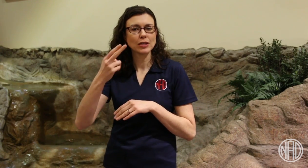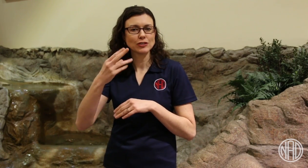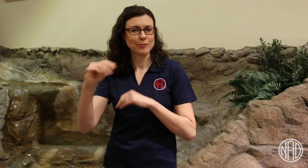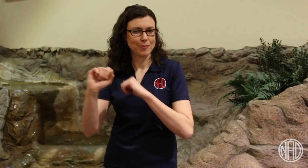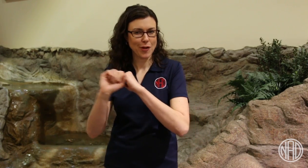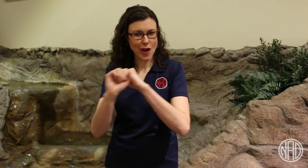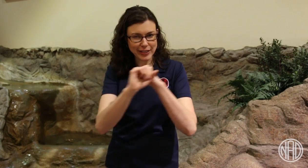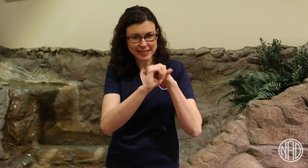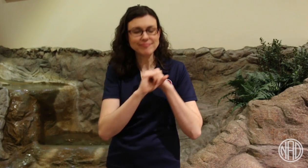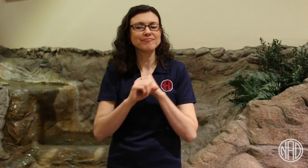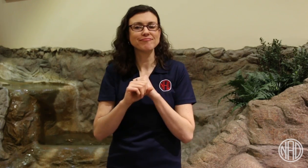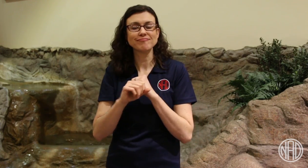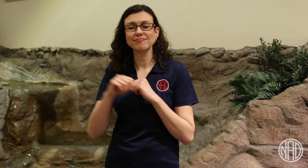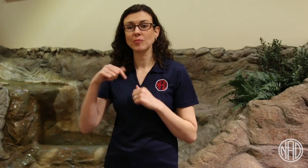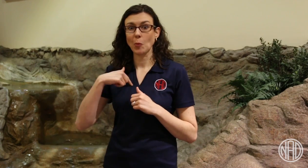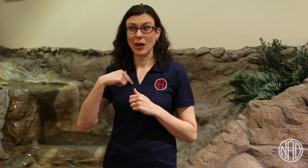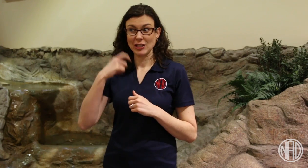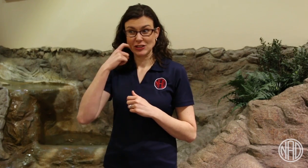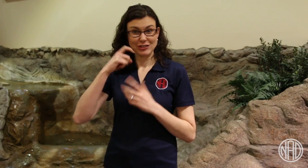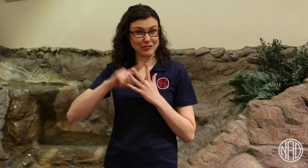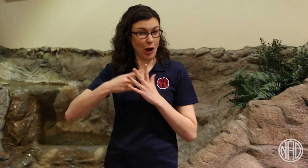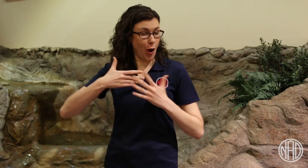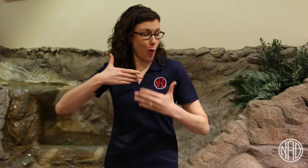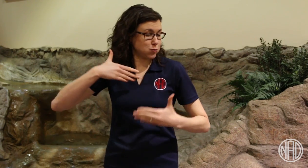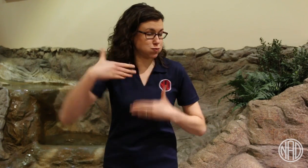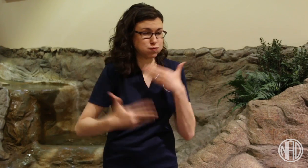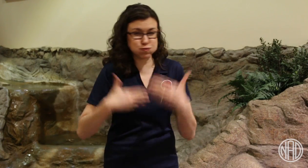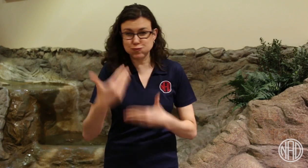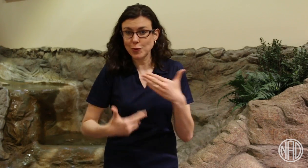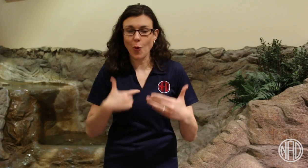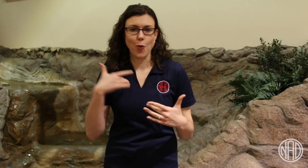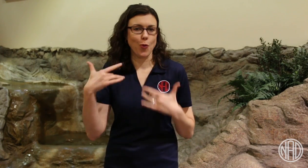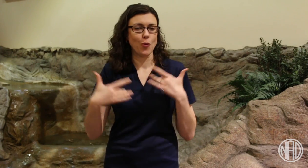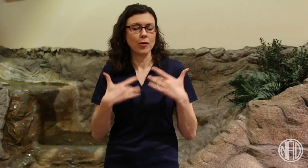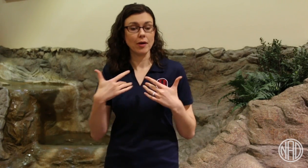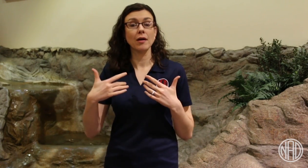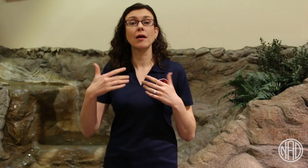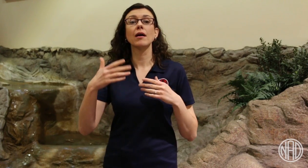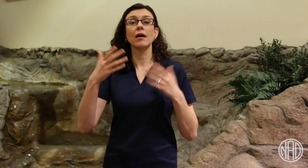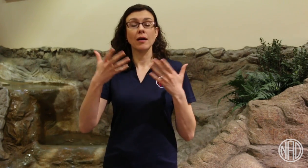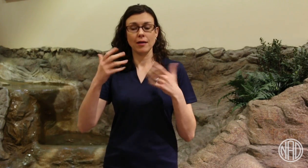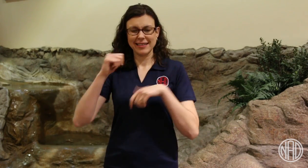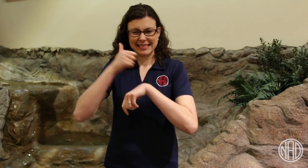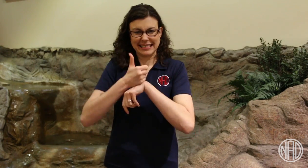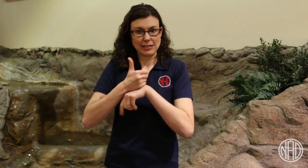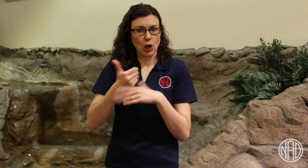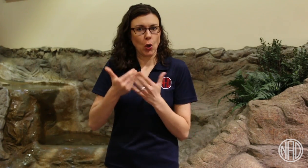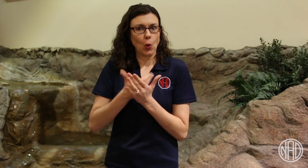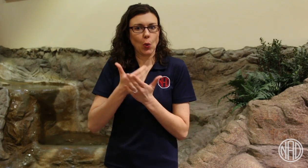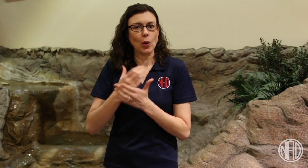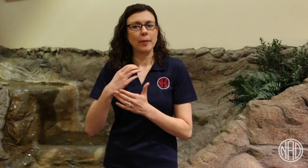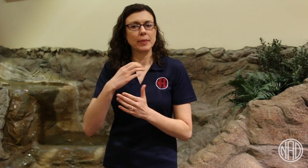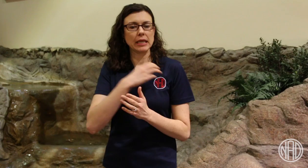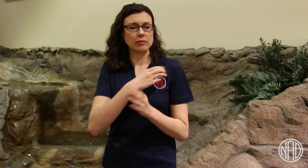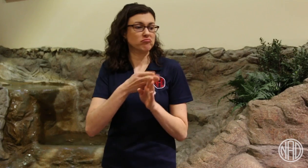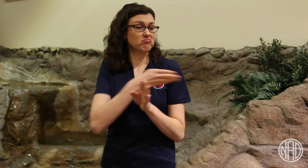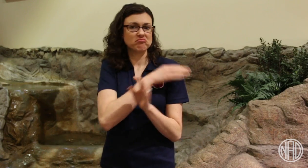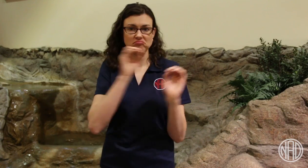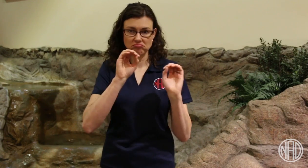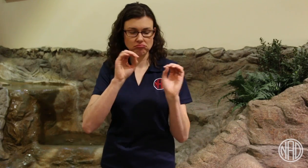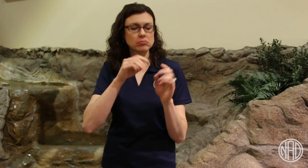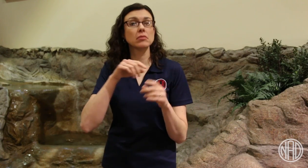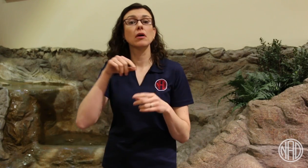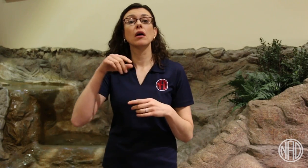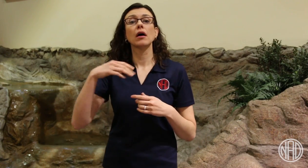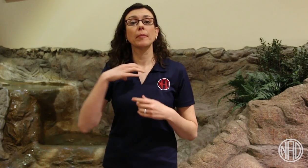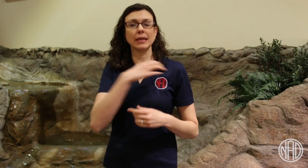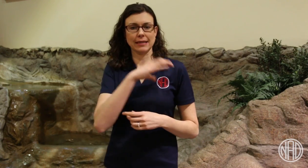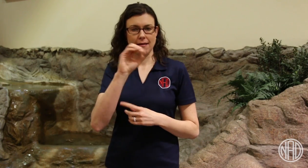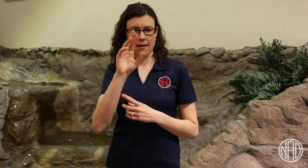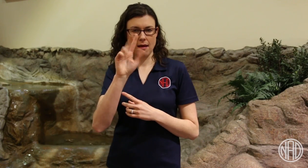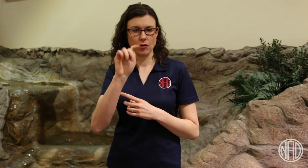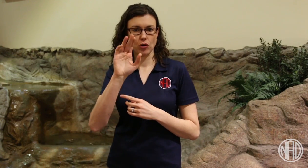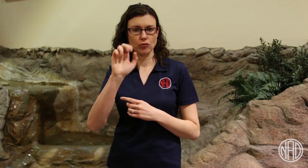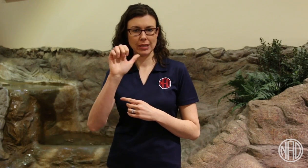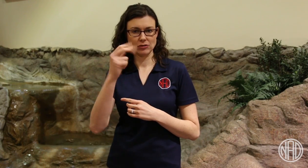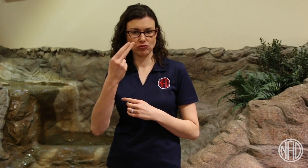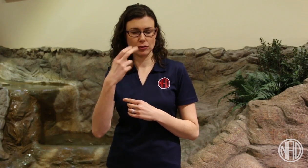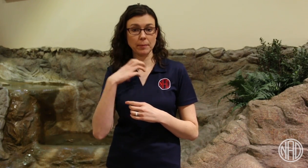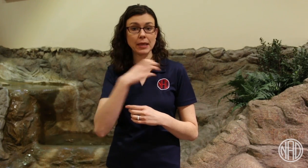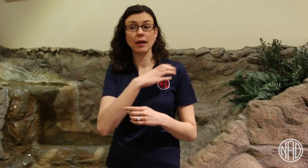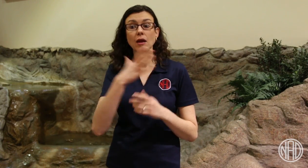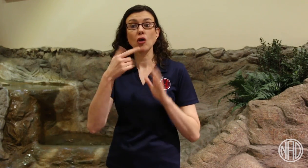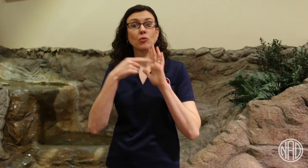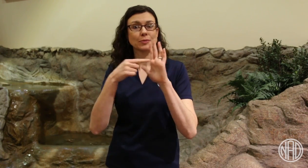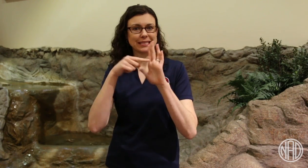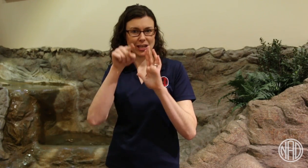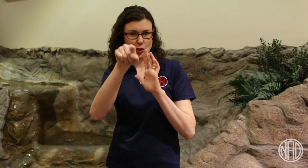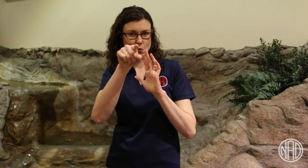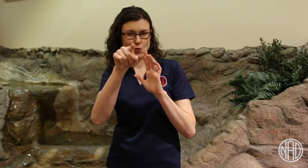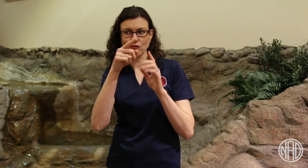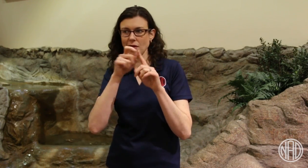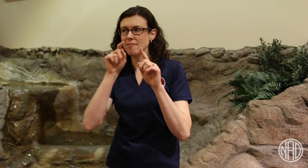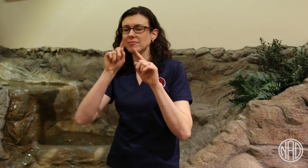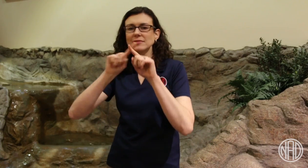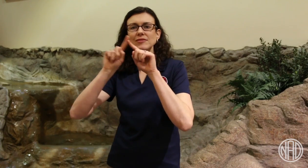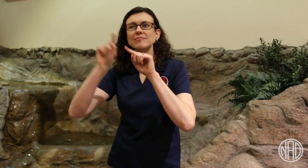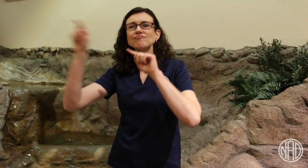The Outreach committee started at full speed with its new members representing you, and